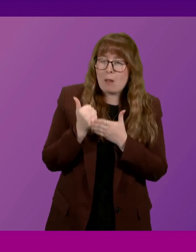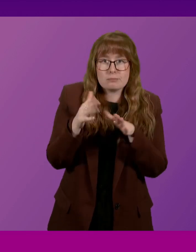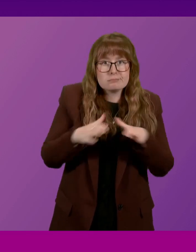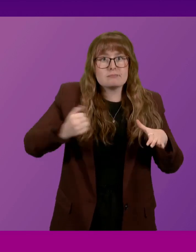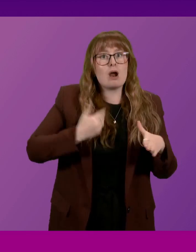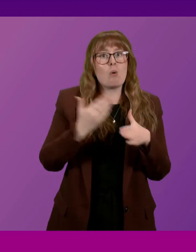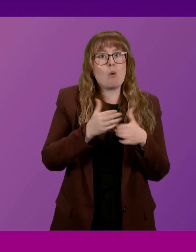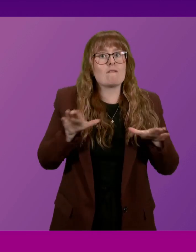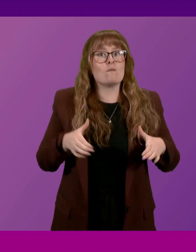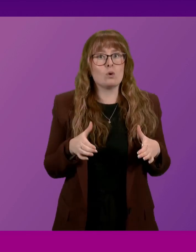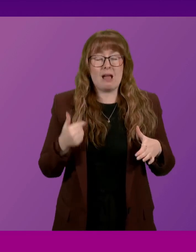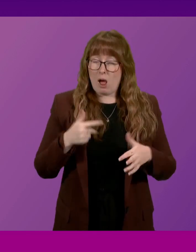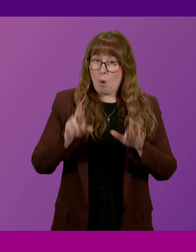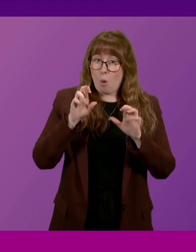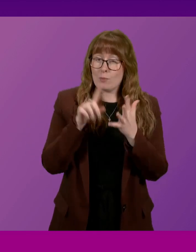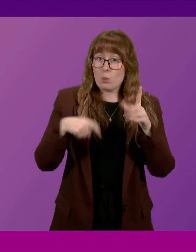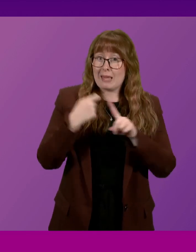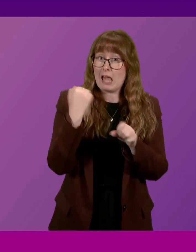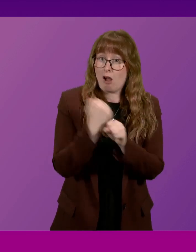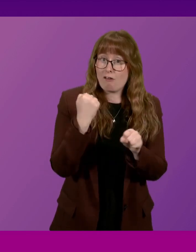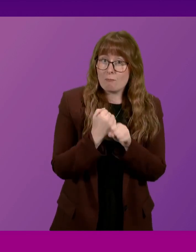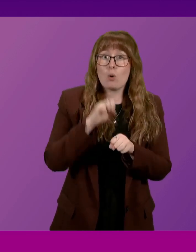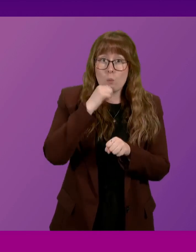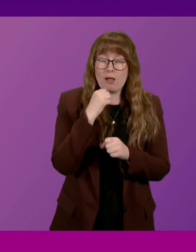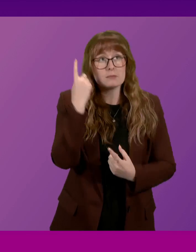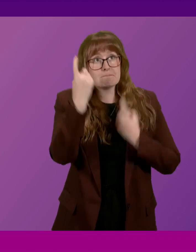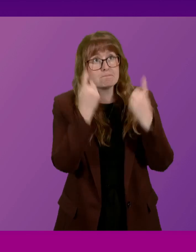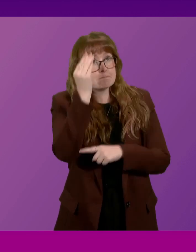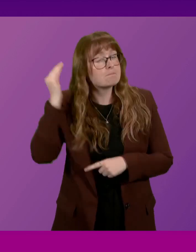I hope that the United Kingdom Government will take those calls into consideration.